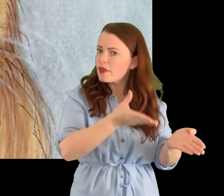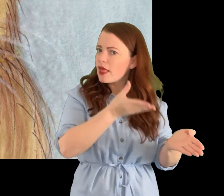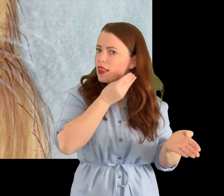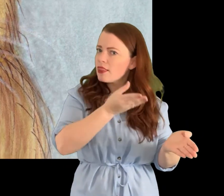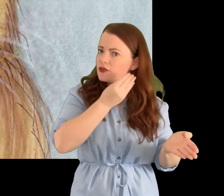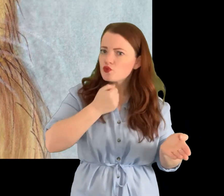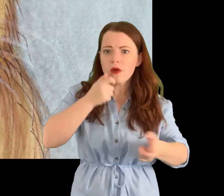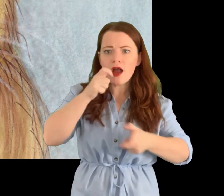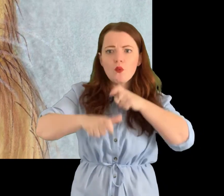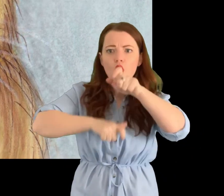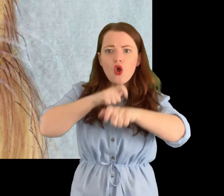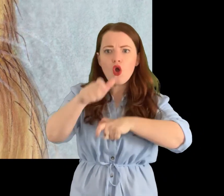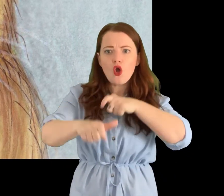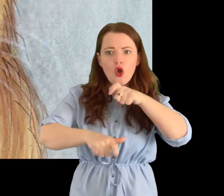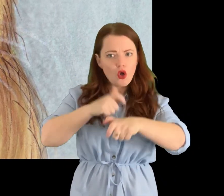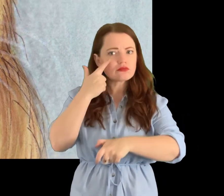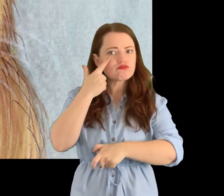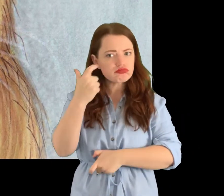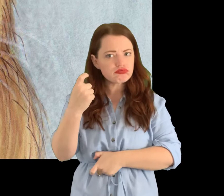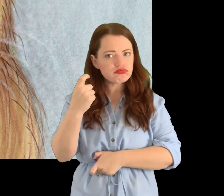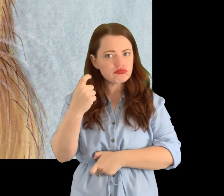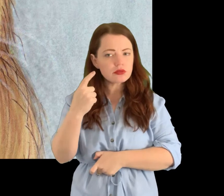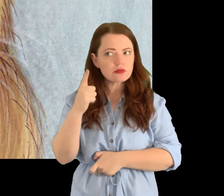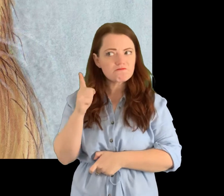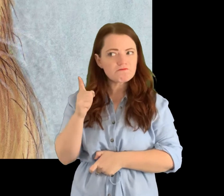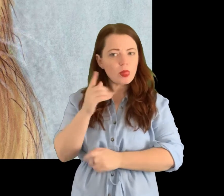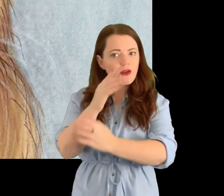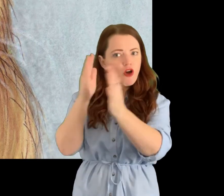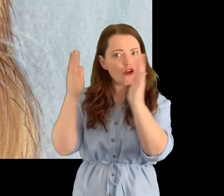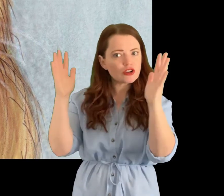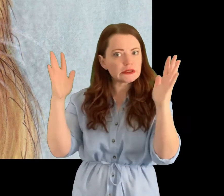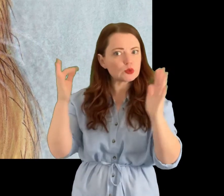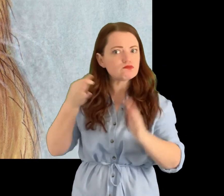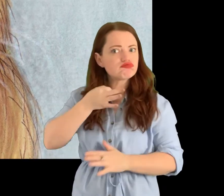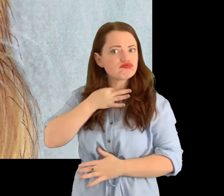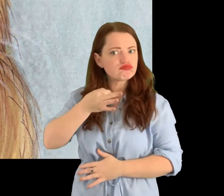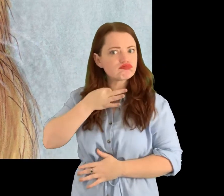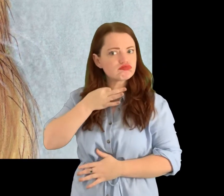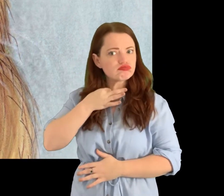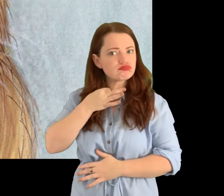Listen to my words sincerely For the forest is in danger”